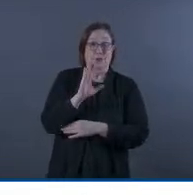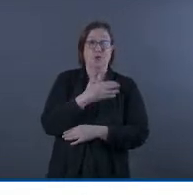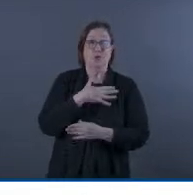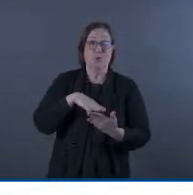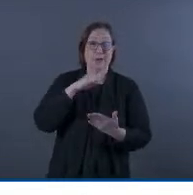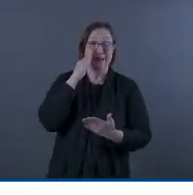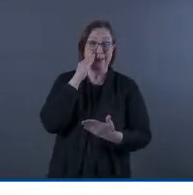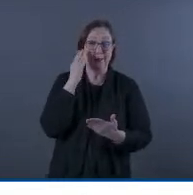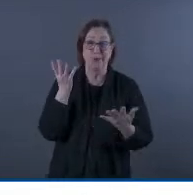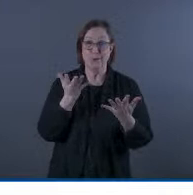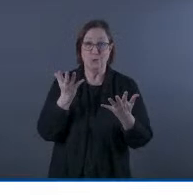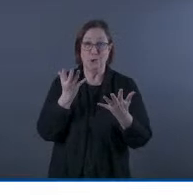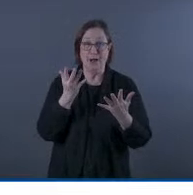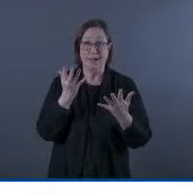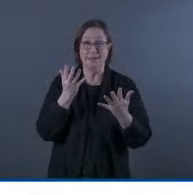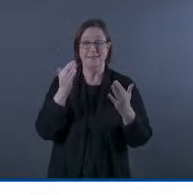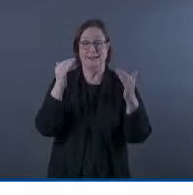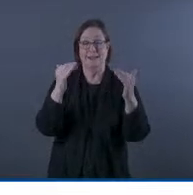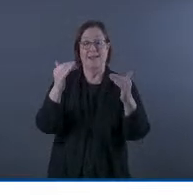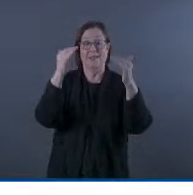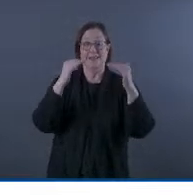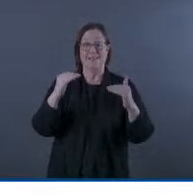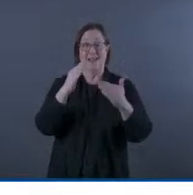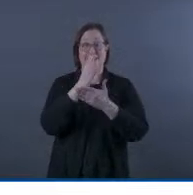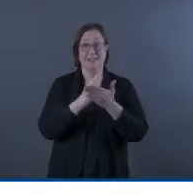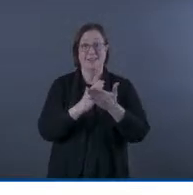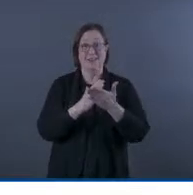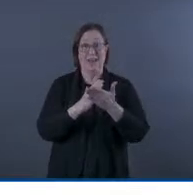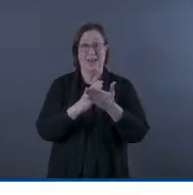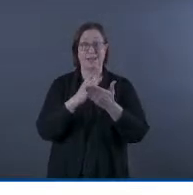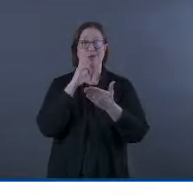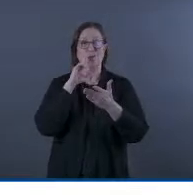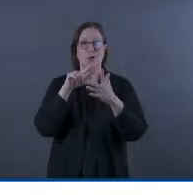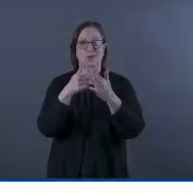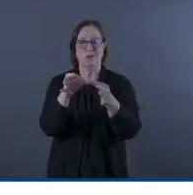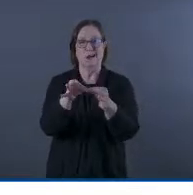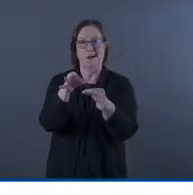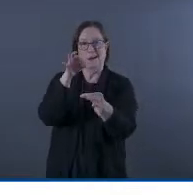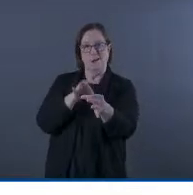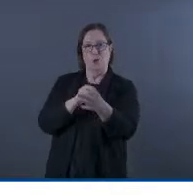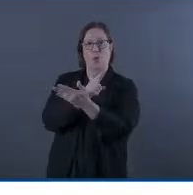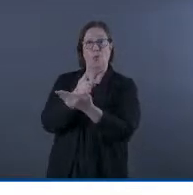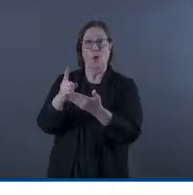of phases will begin a week early on March 31st instead of the following week.